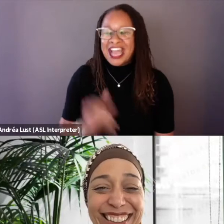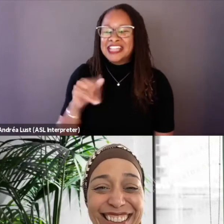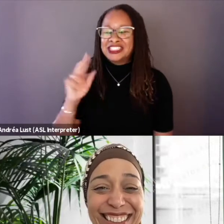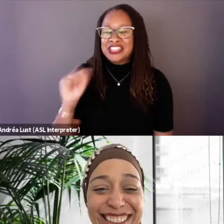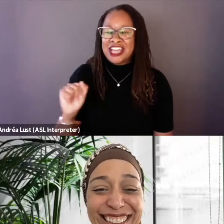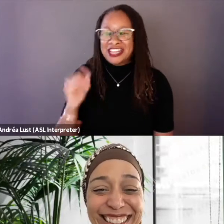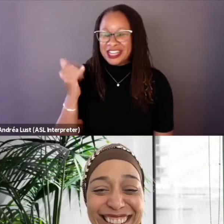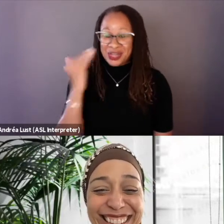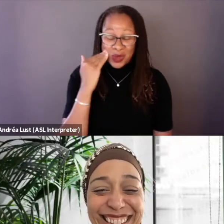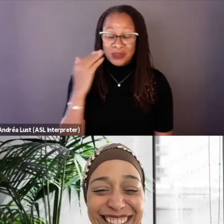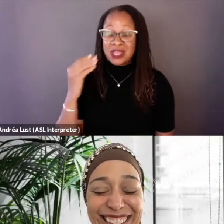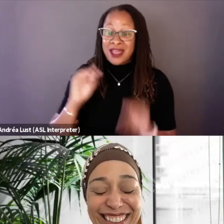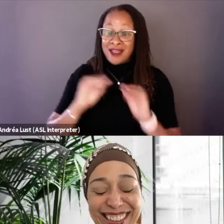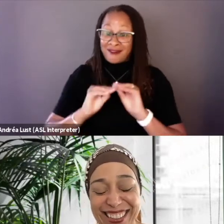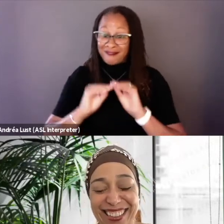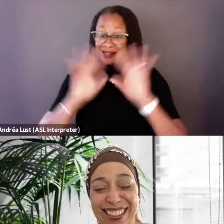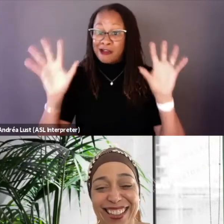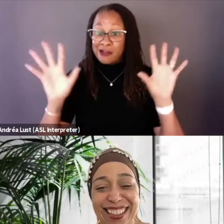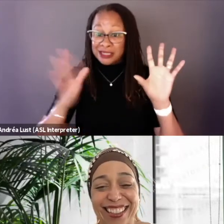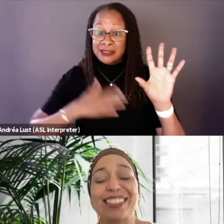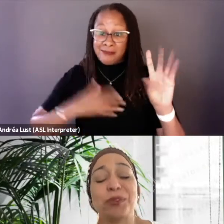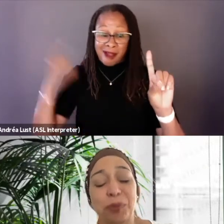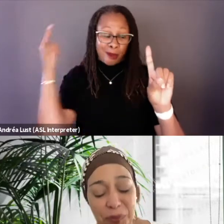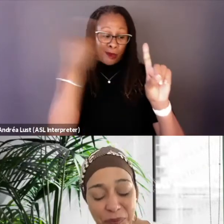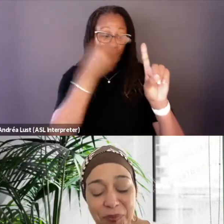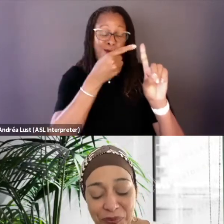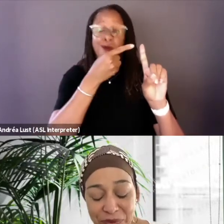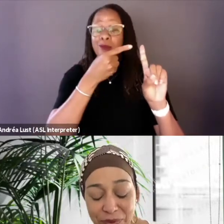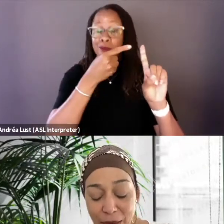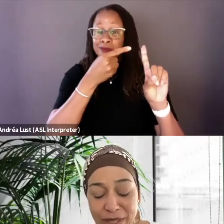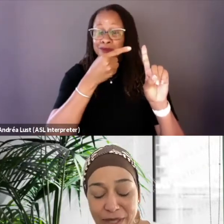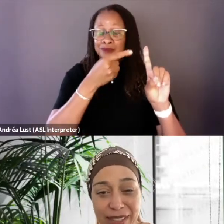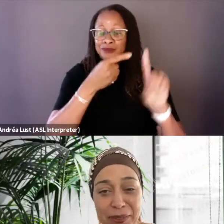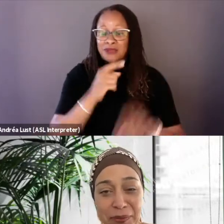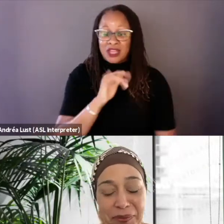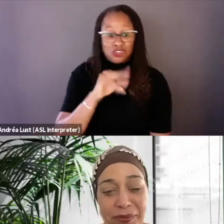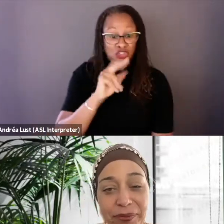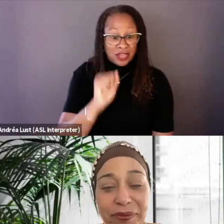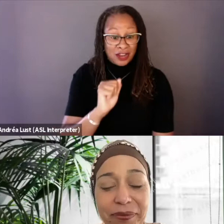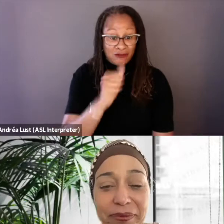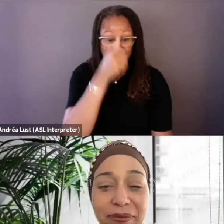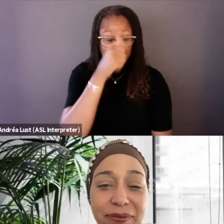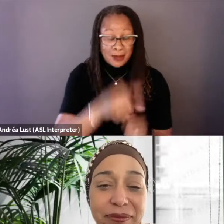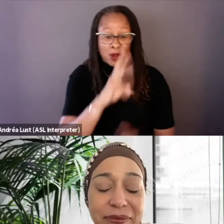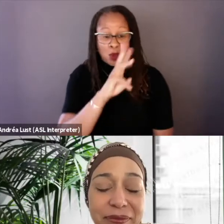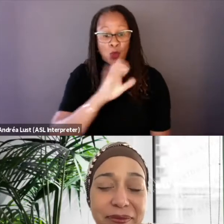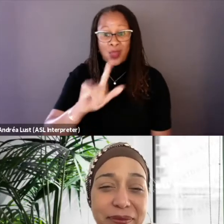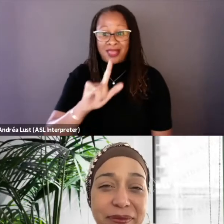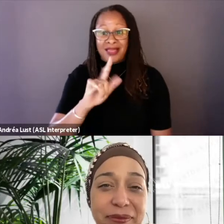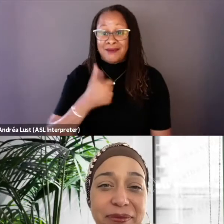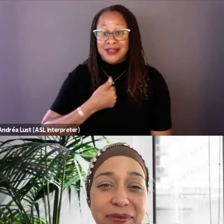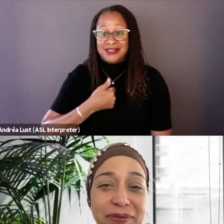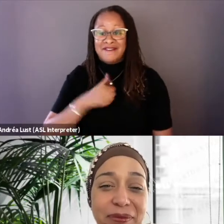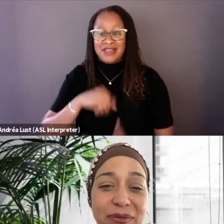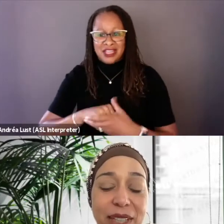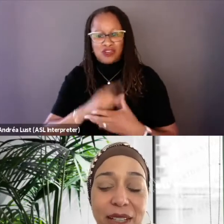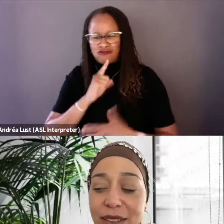is what I'm always striving for. In fact, Jana do you remember Will and I got into a real kind of a heated back and forth.